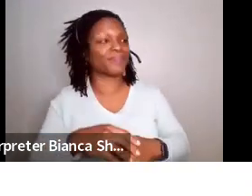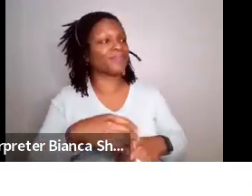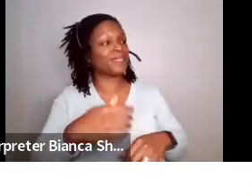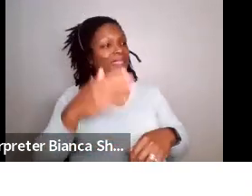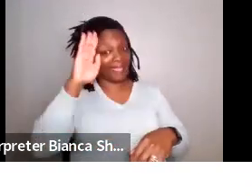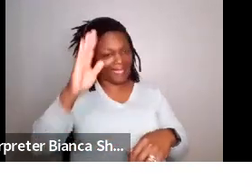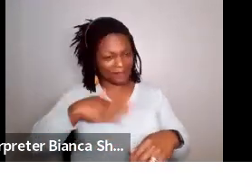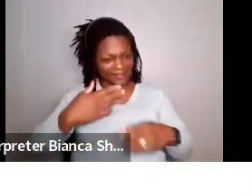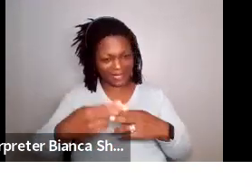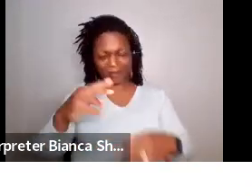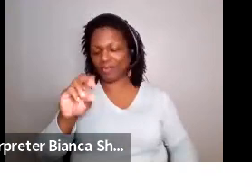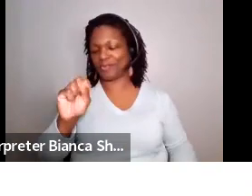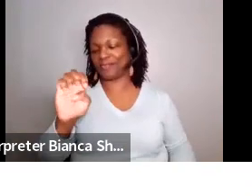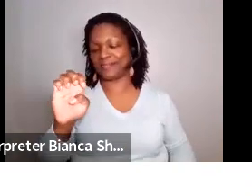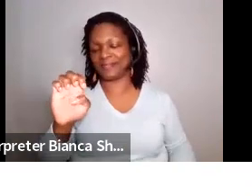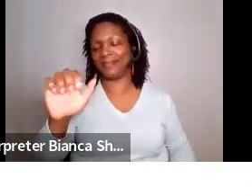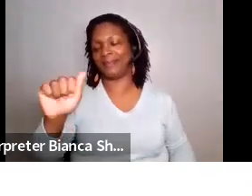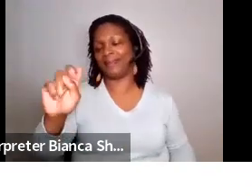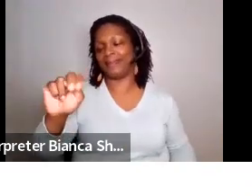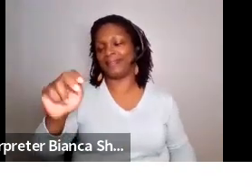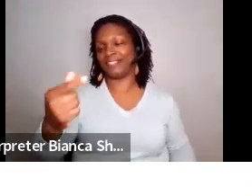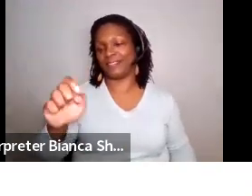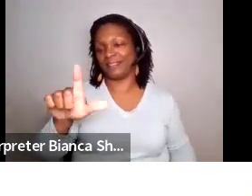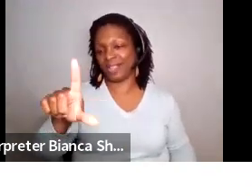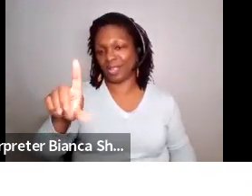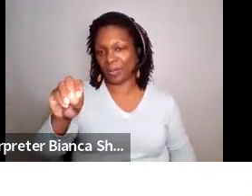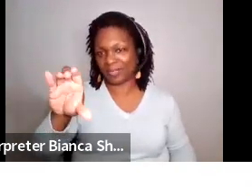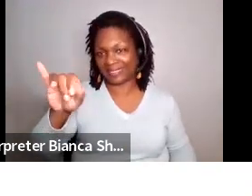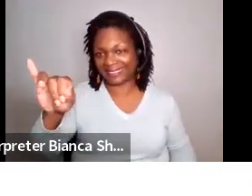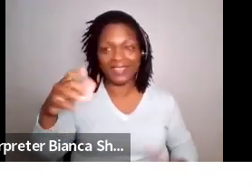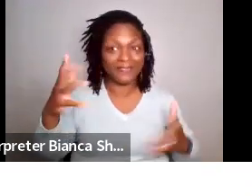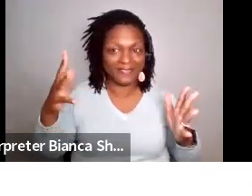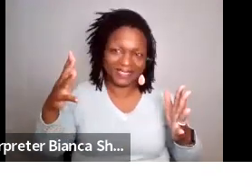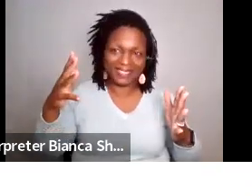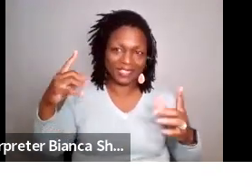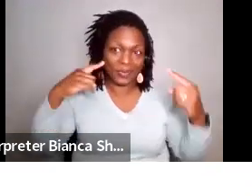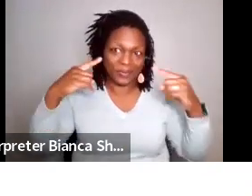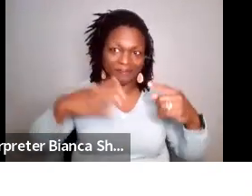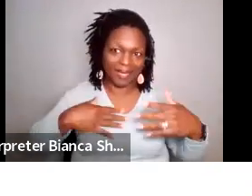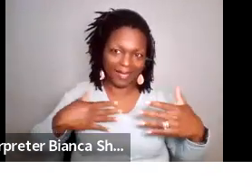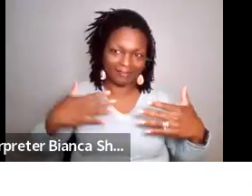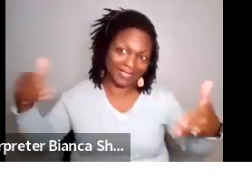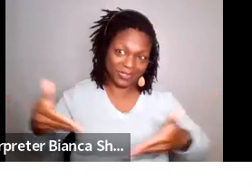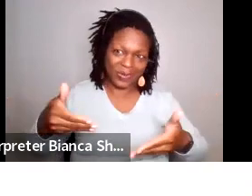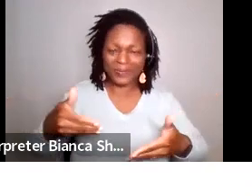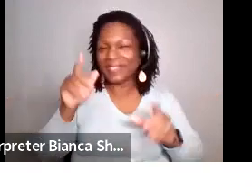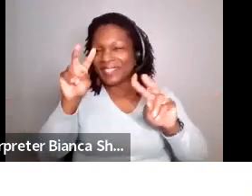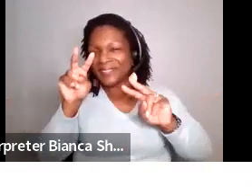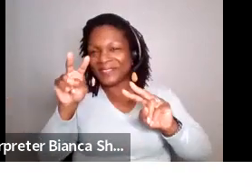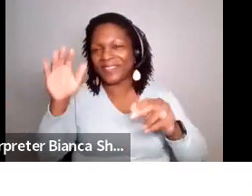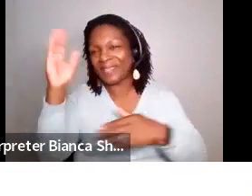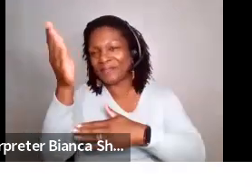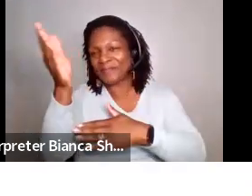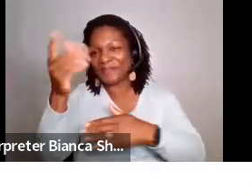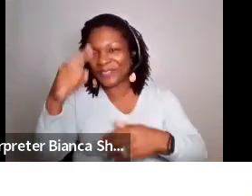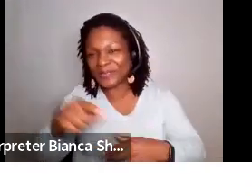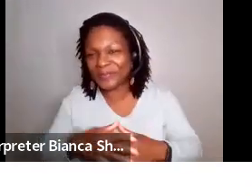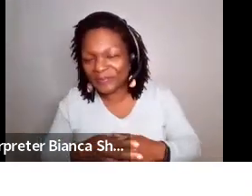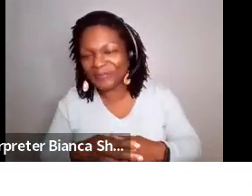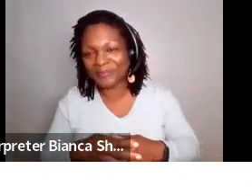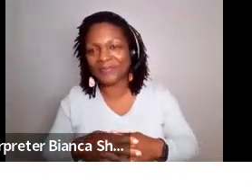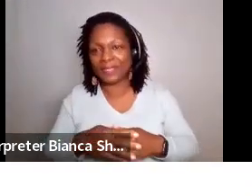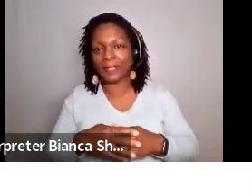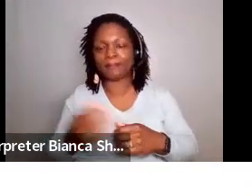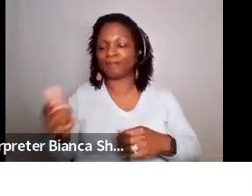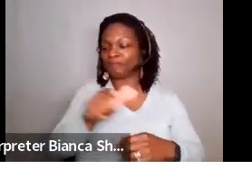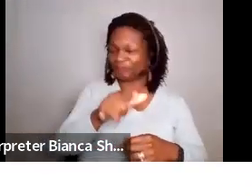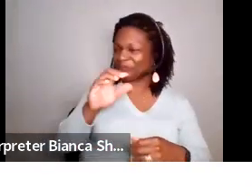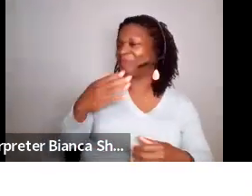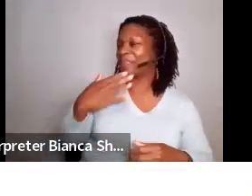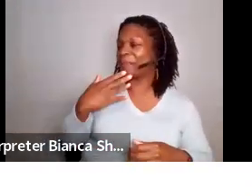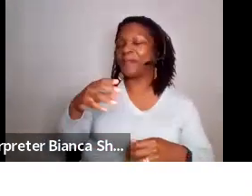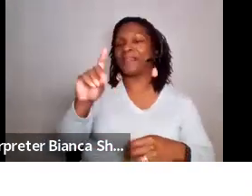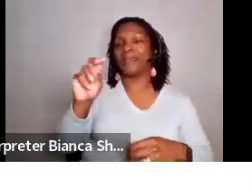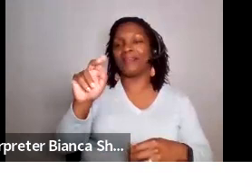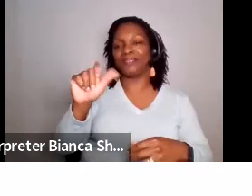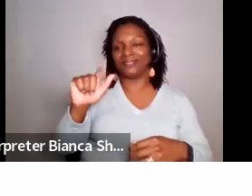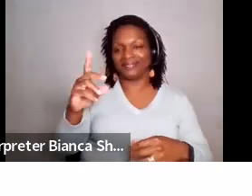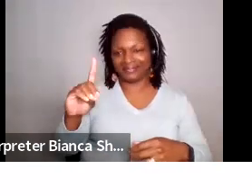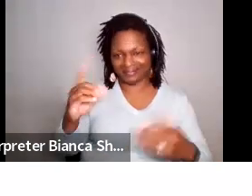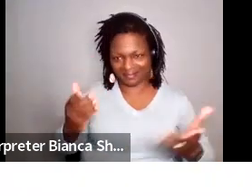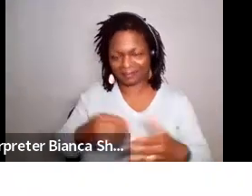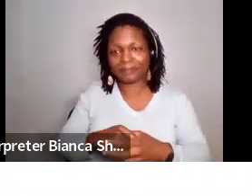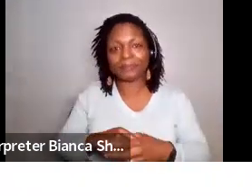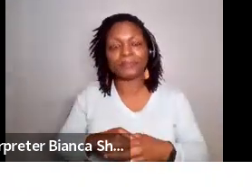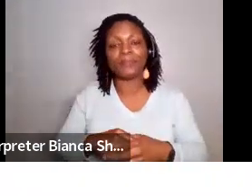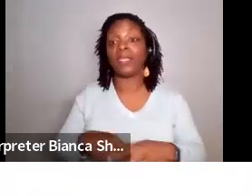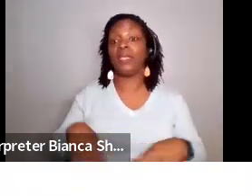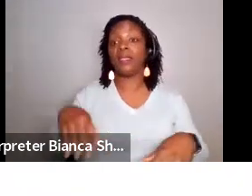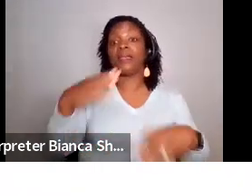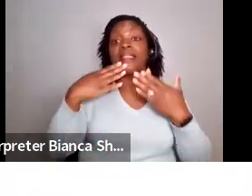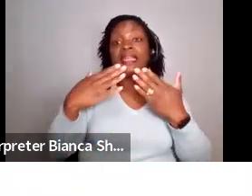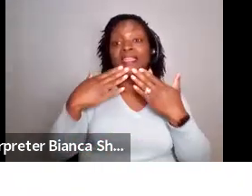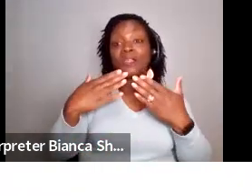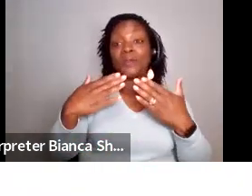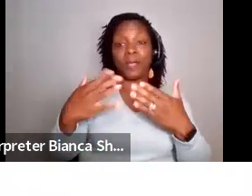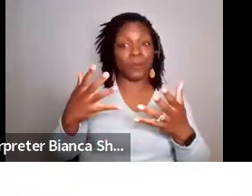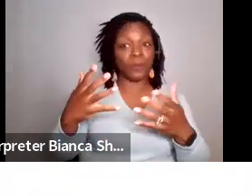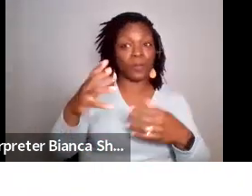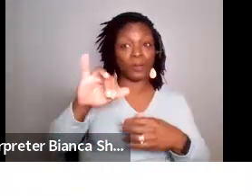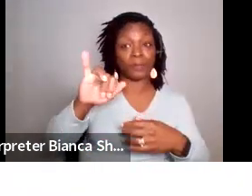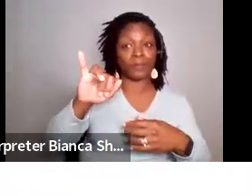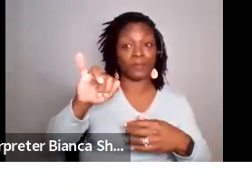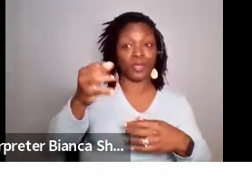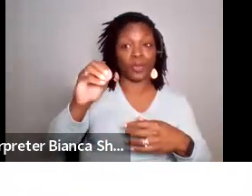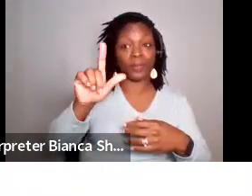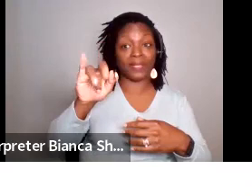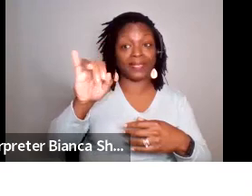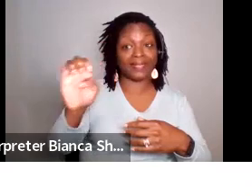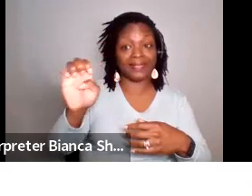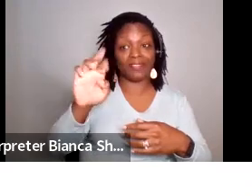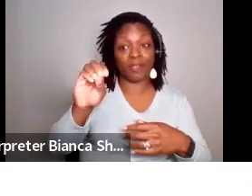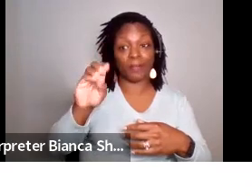Angelosi, and Y'all hurt, my Intro, already. So, So, looking forward to giving the presentation, Okay, I do want to take a moment to thank Jolie Robert show for the great graphics that she provided